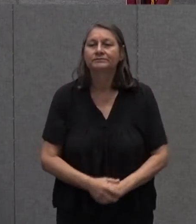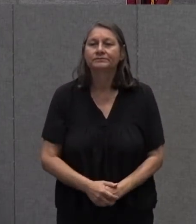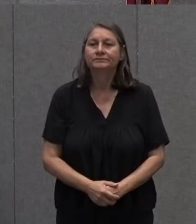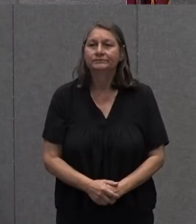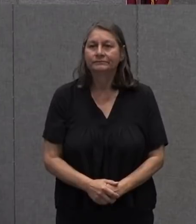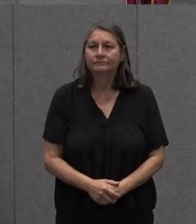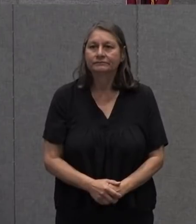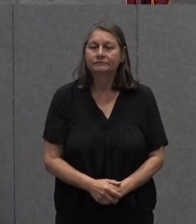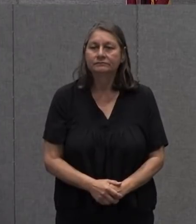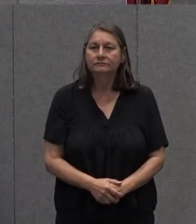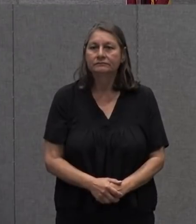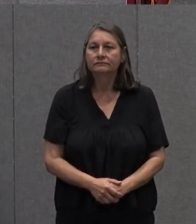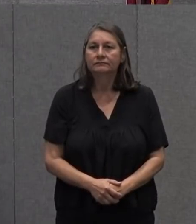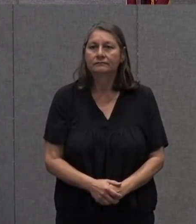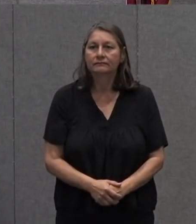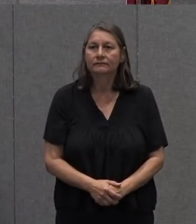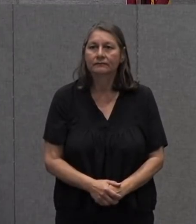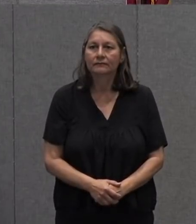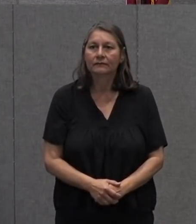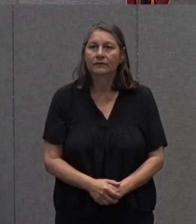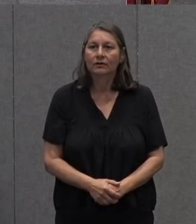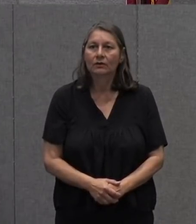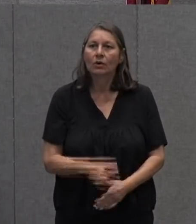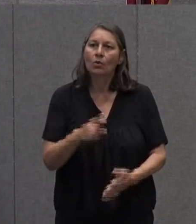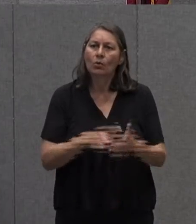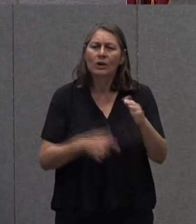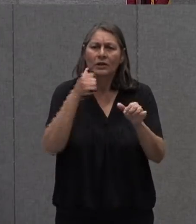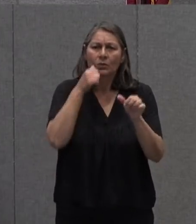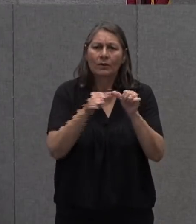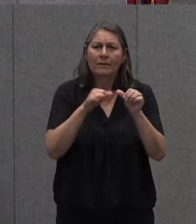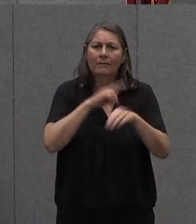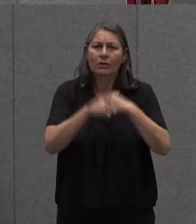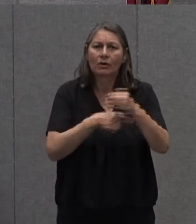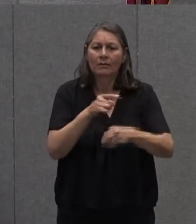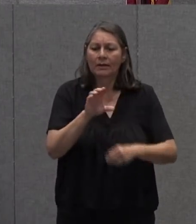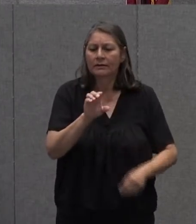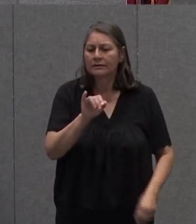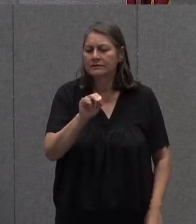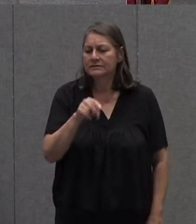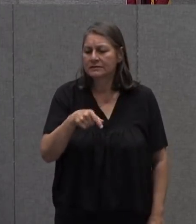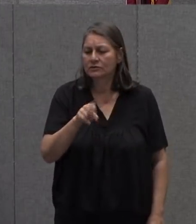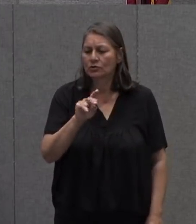So, what to remember about Cinquain poetry? We walked about this on Wednesday,